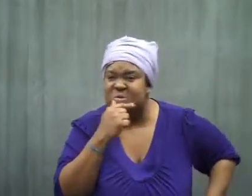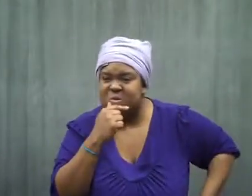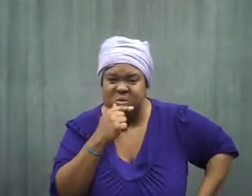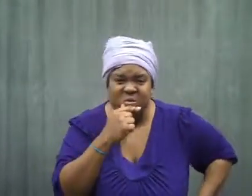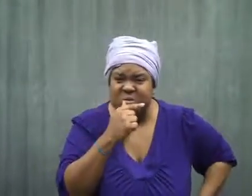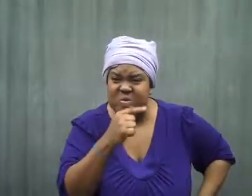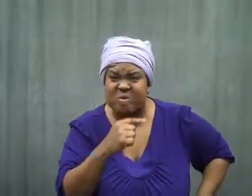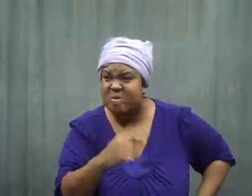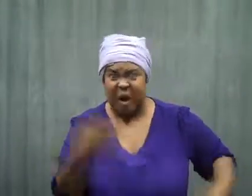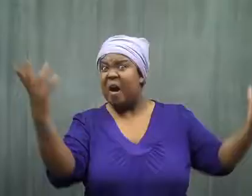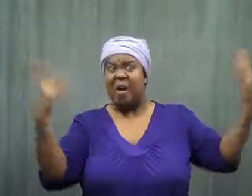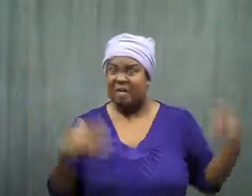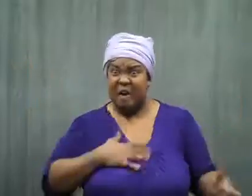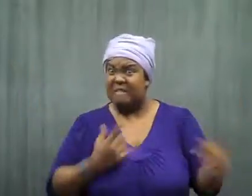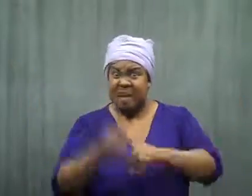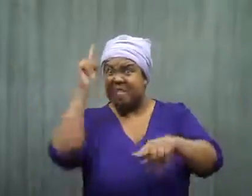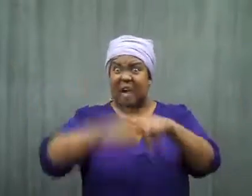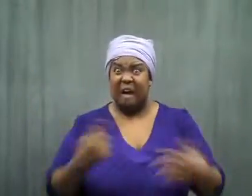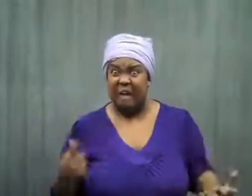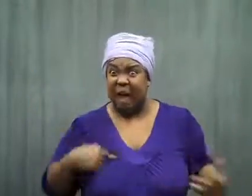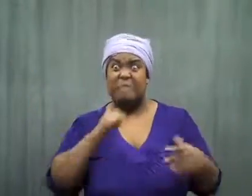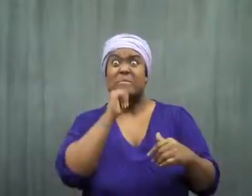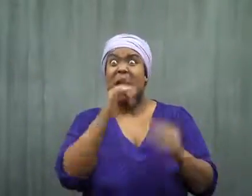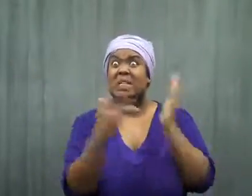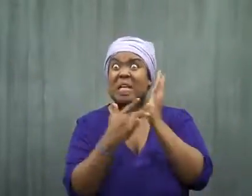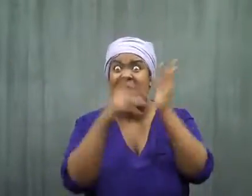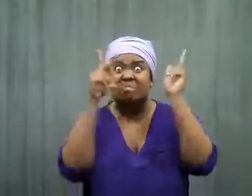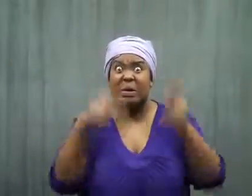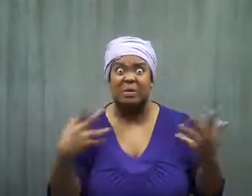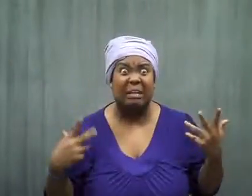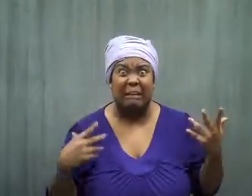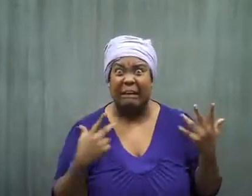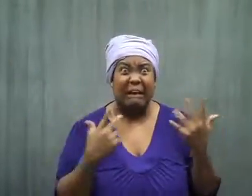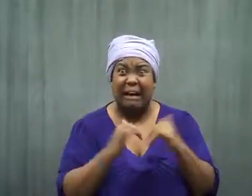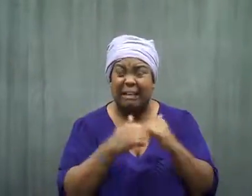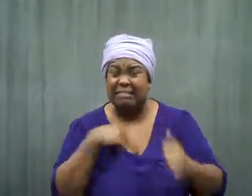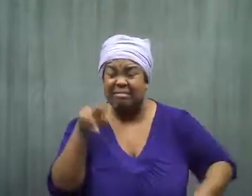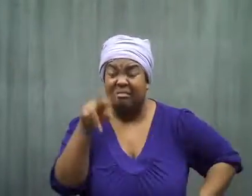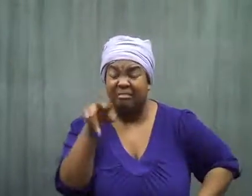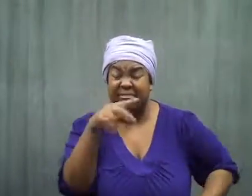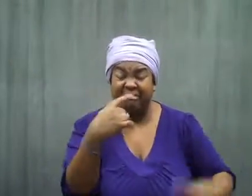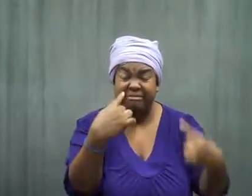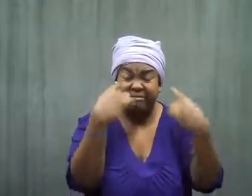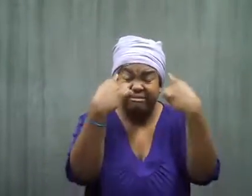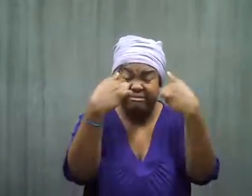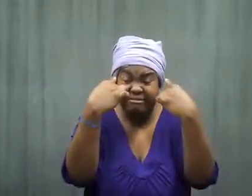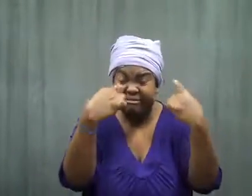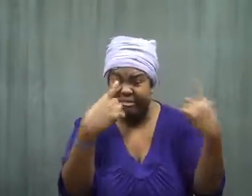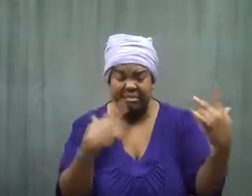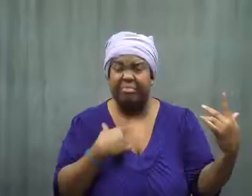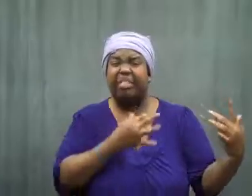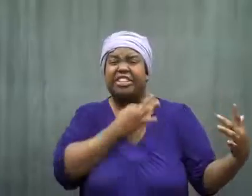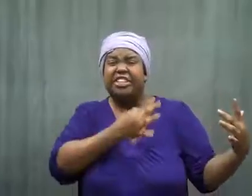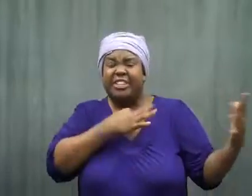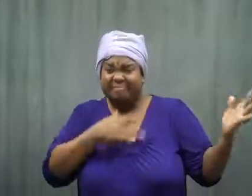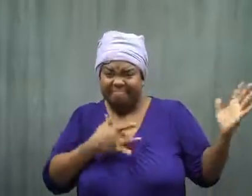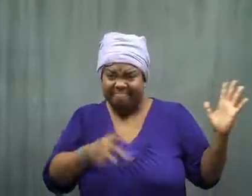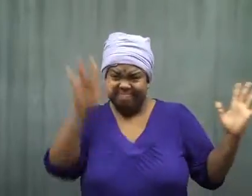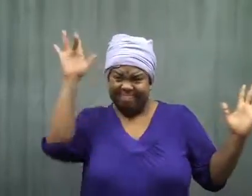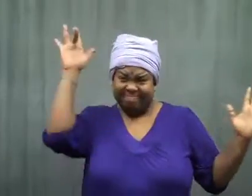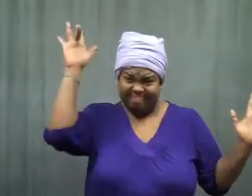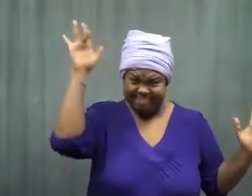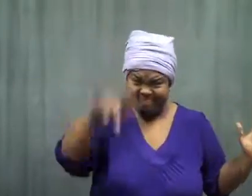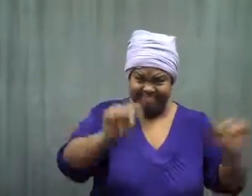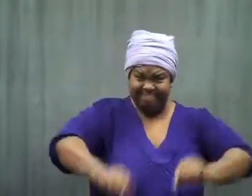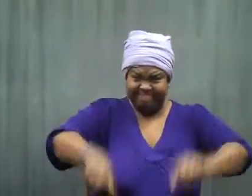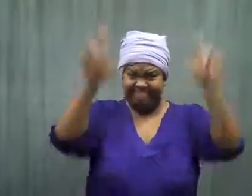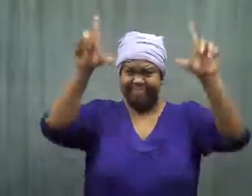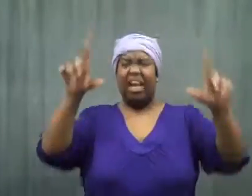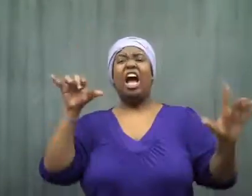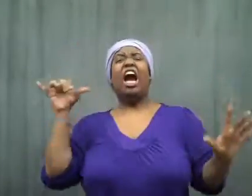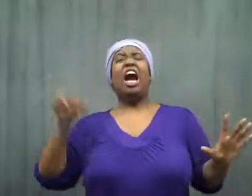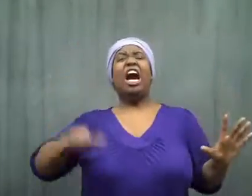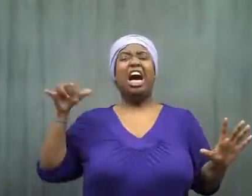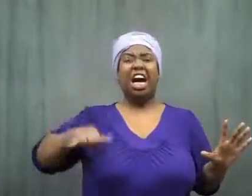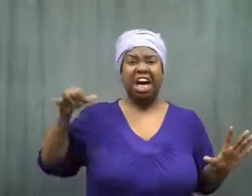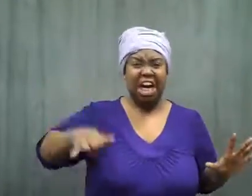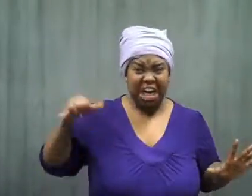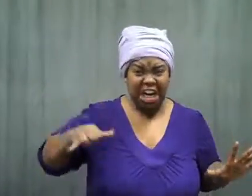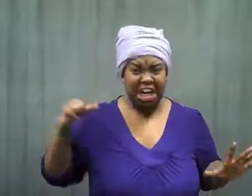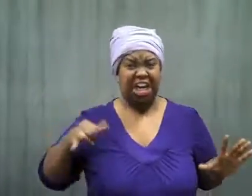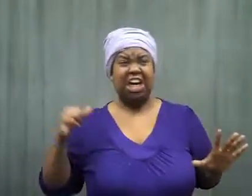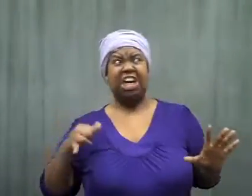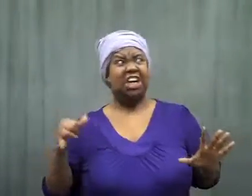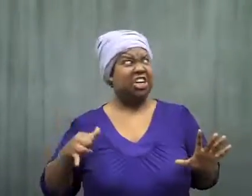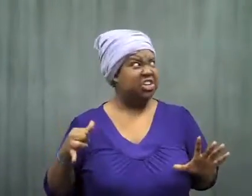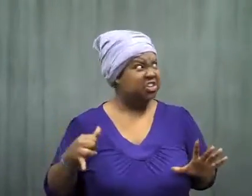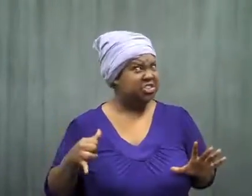It was my first time, I wasn't a technical person. I couldn't get it!